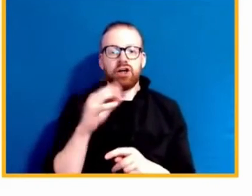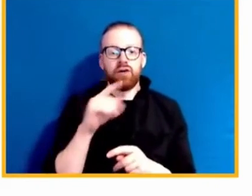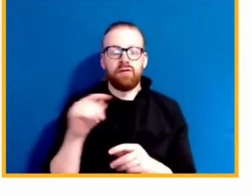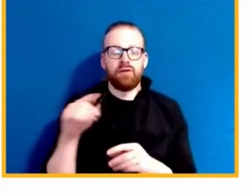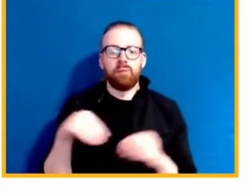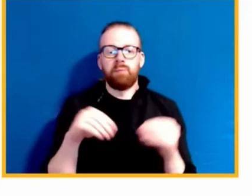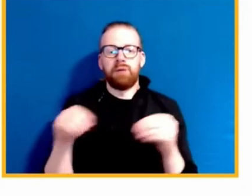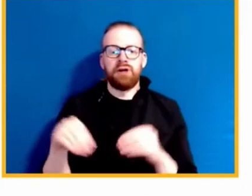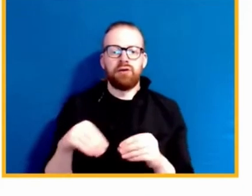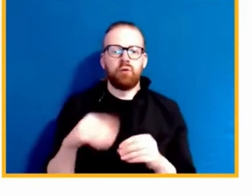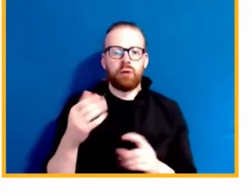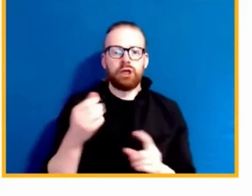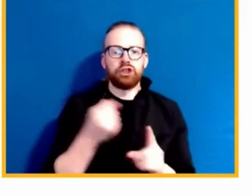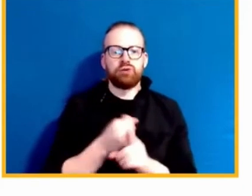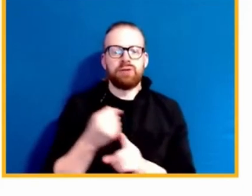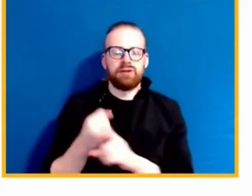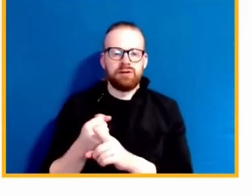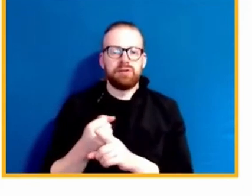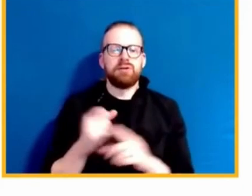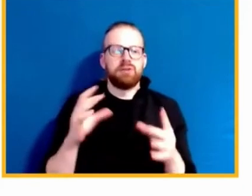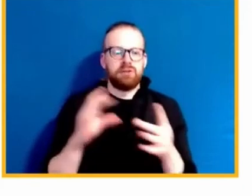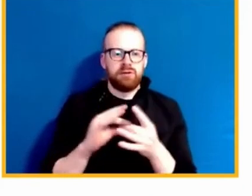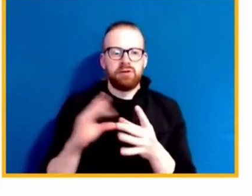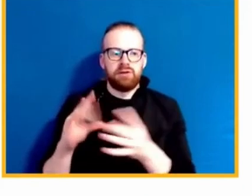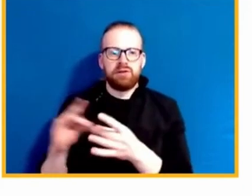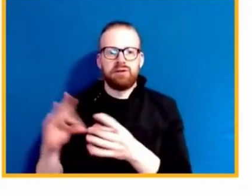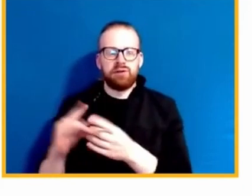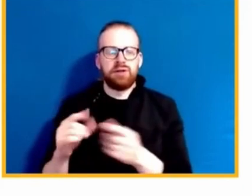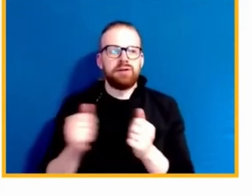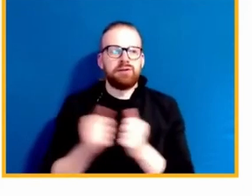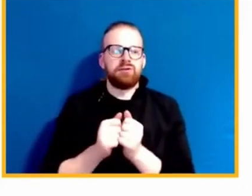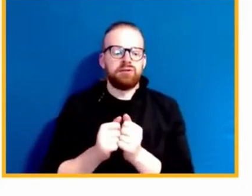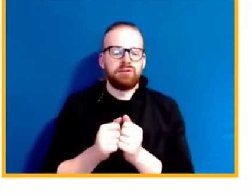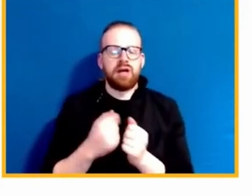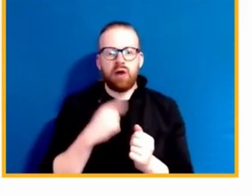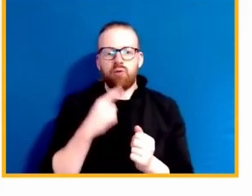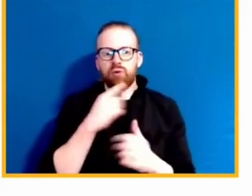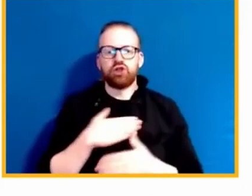I saw that what you were hitting, so just connect it all together. Otherwise I really enjoyed it.